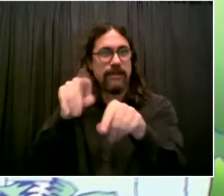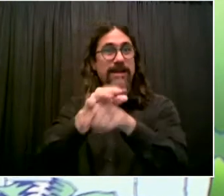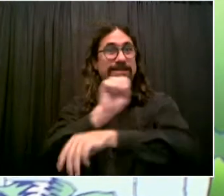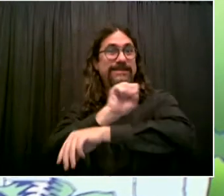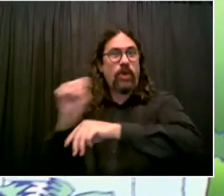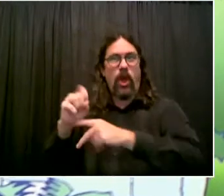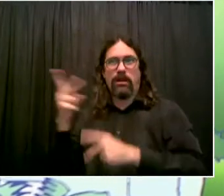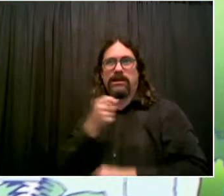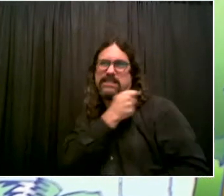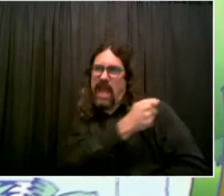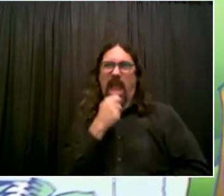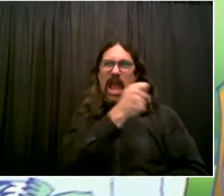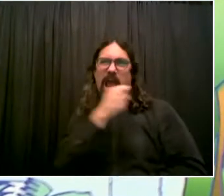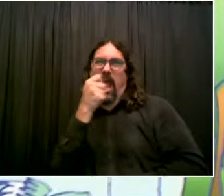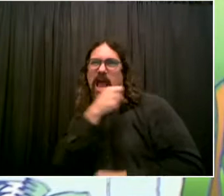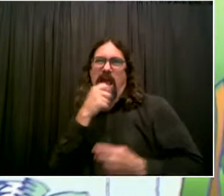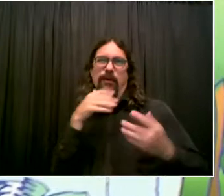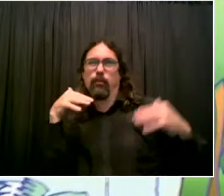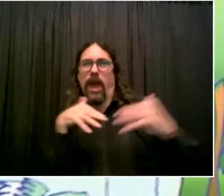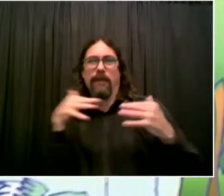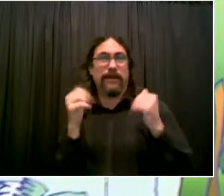EVERYONE. I WILL SEE YOU SOONA T ORCHARD